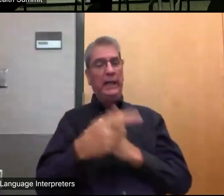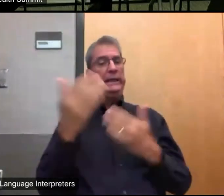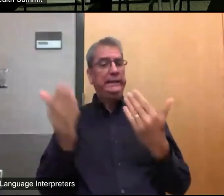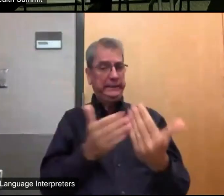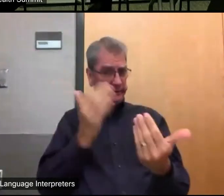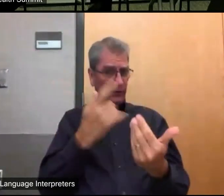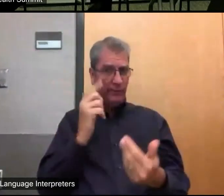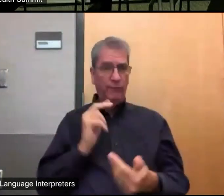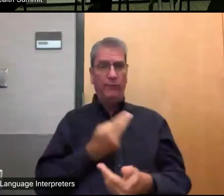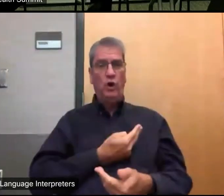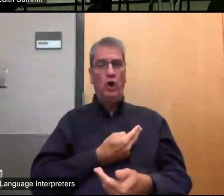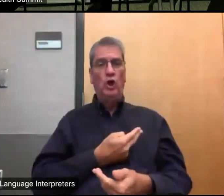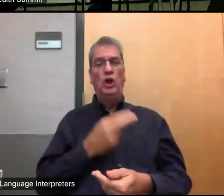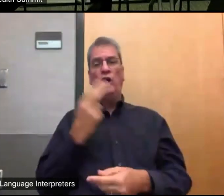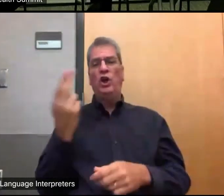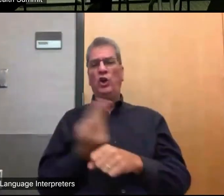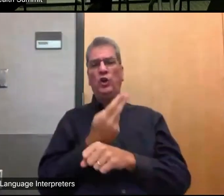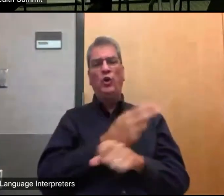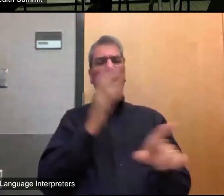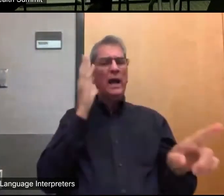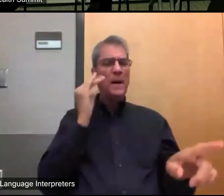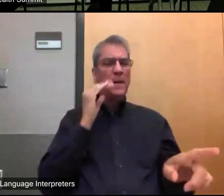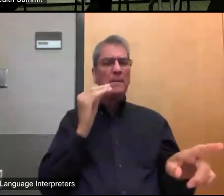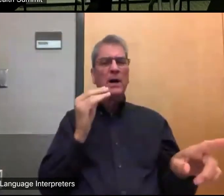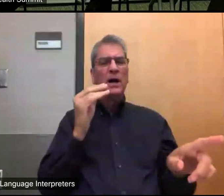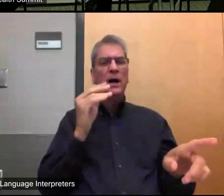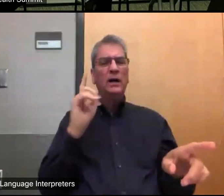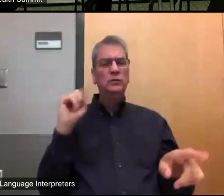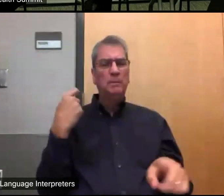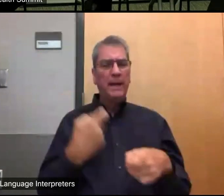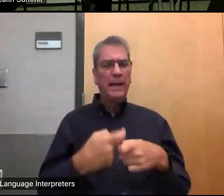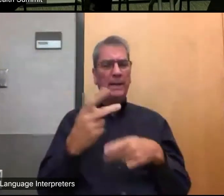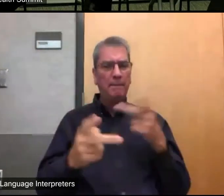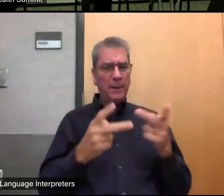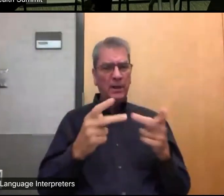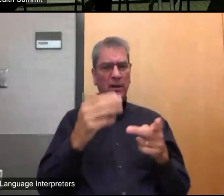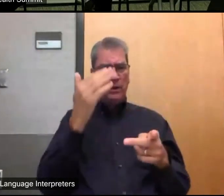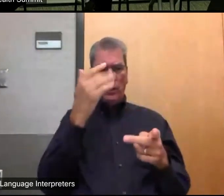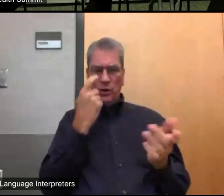um, using native speakers that have the information to be able to, to know those nuances. It's